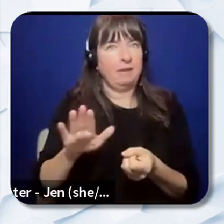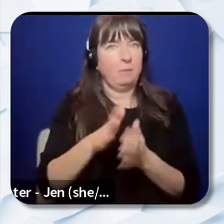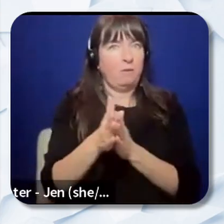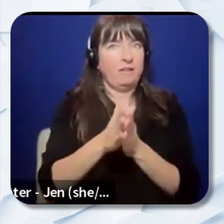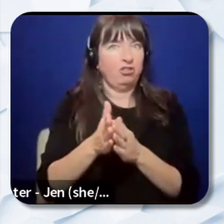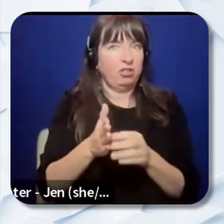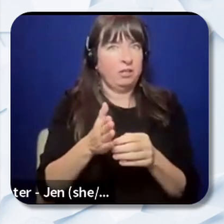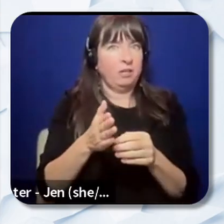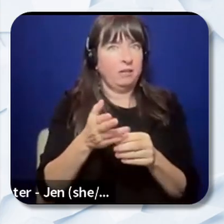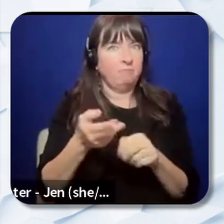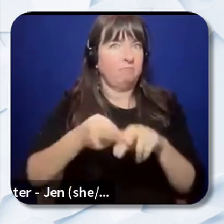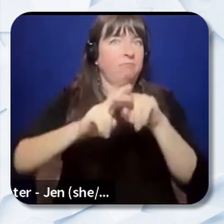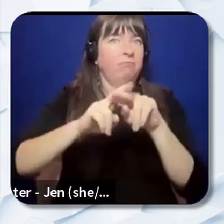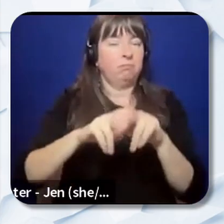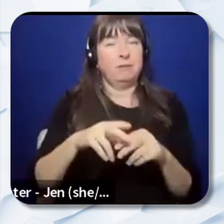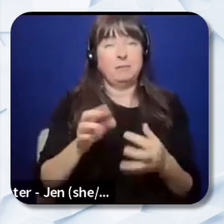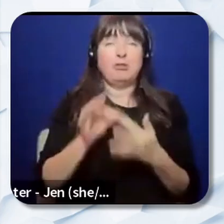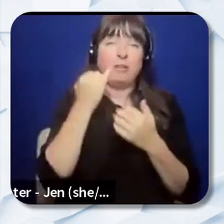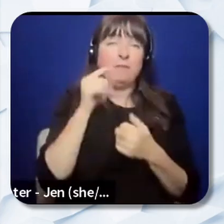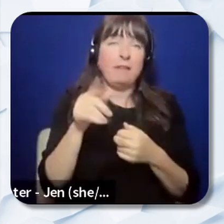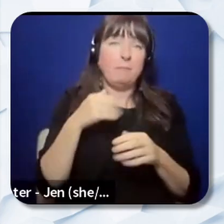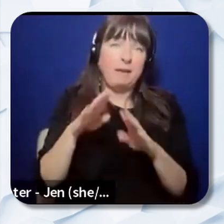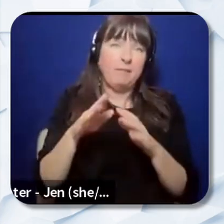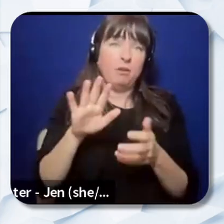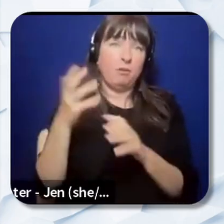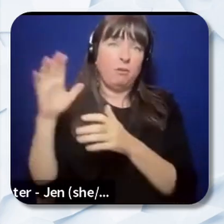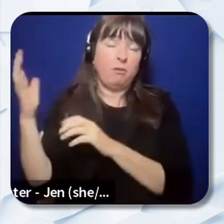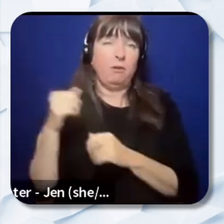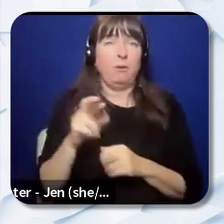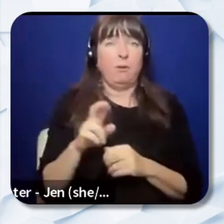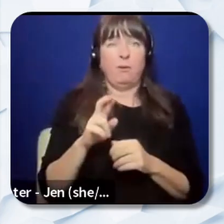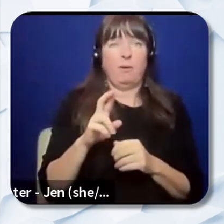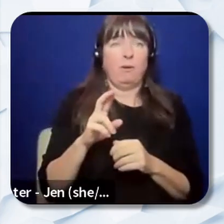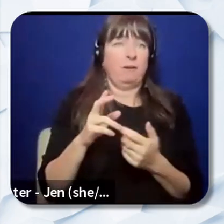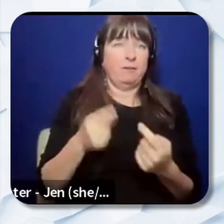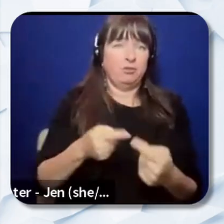with a disability or those behaviors like Melissa was saying. You need to feel like safe and secure